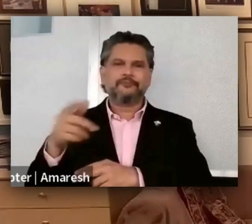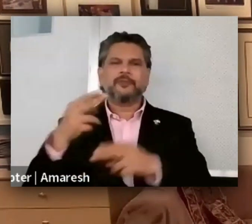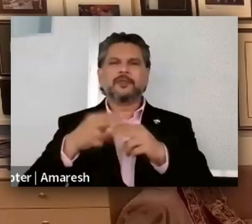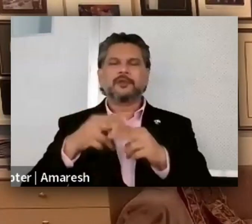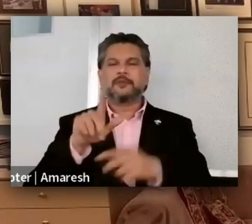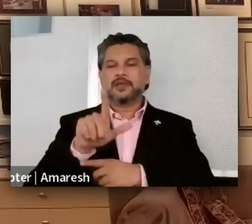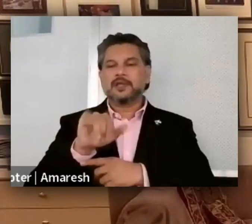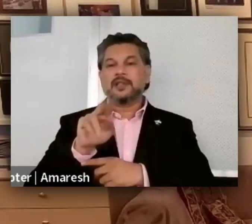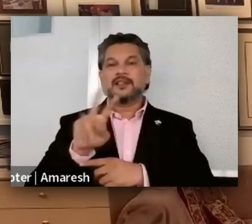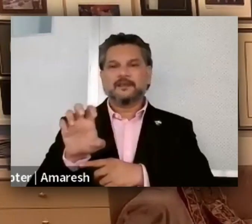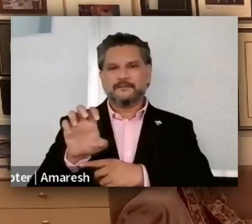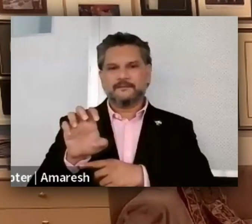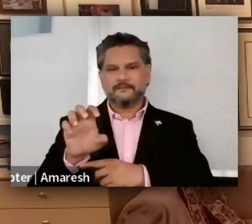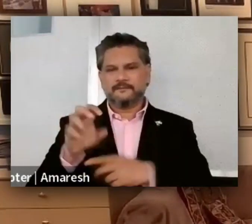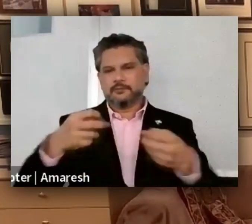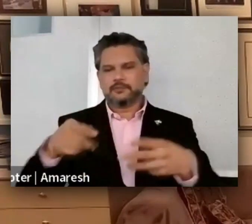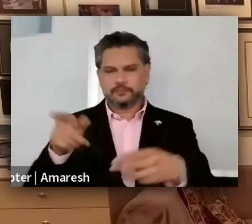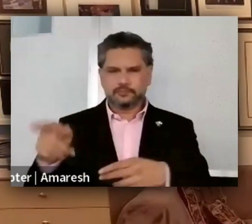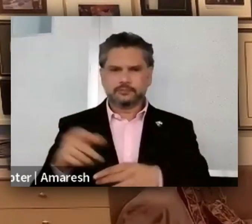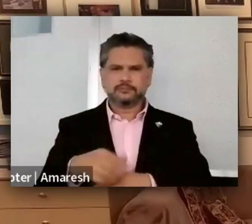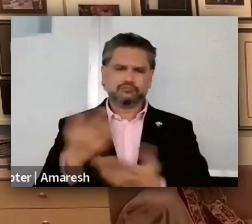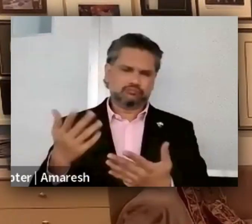Transcribe, which is available on any Android device for free.